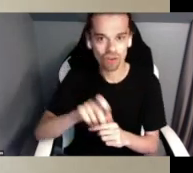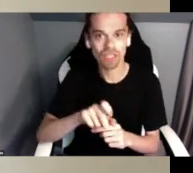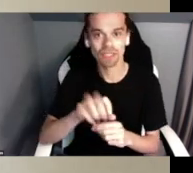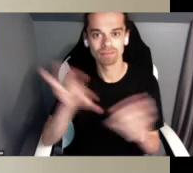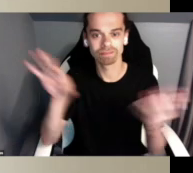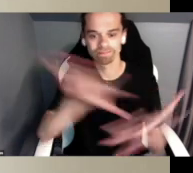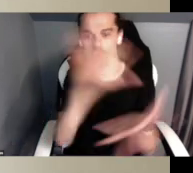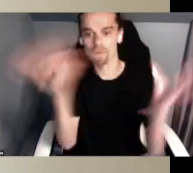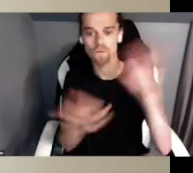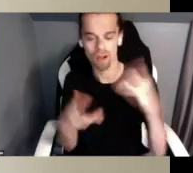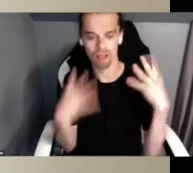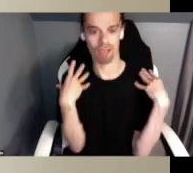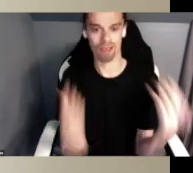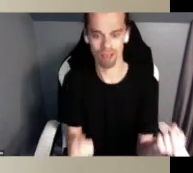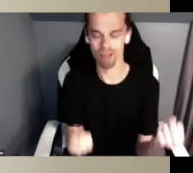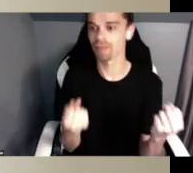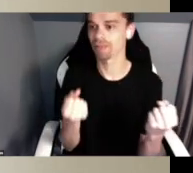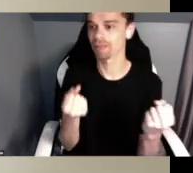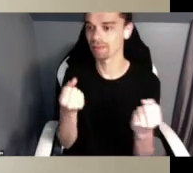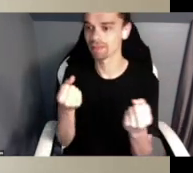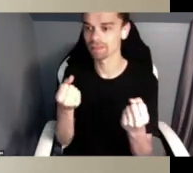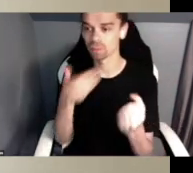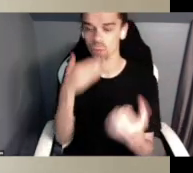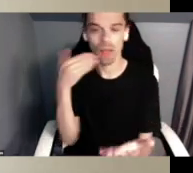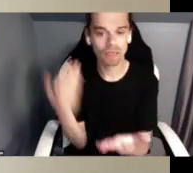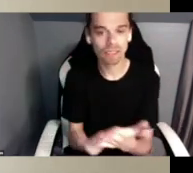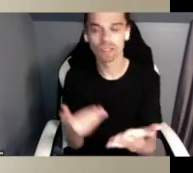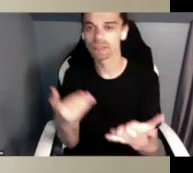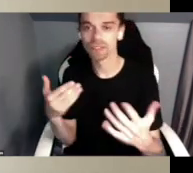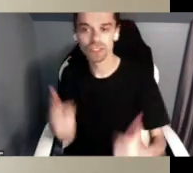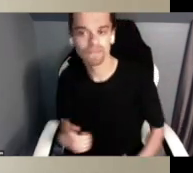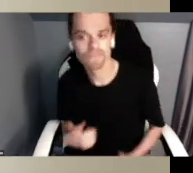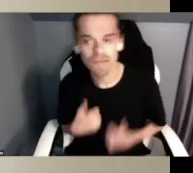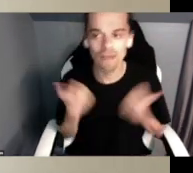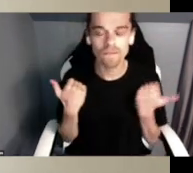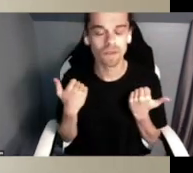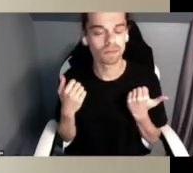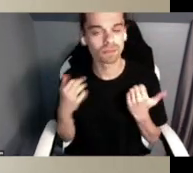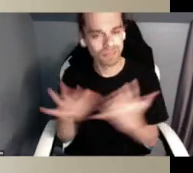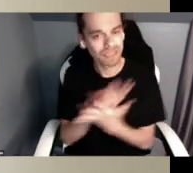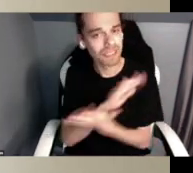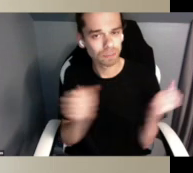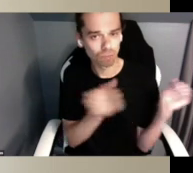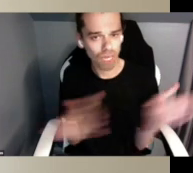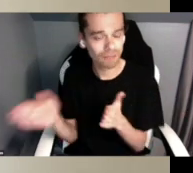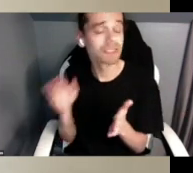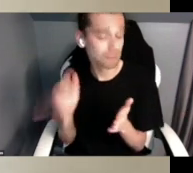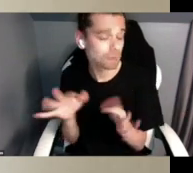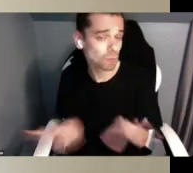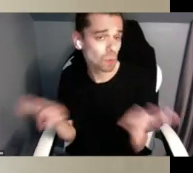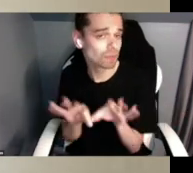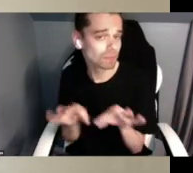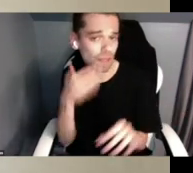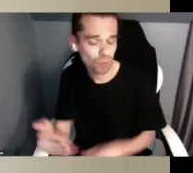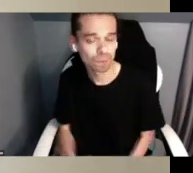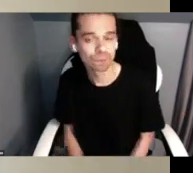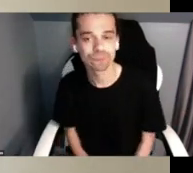wellness, survival, such as disaster planning. Thank you for that. So in this next segment of our panel discussion,